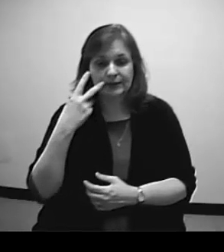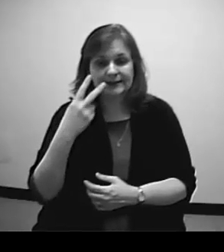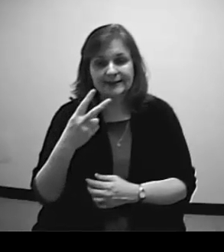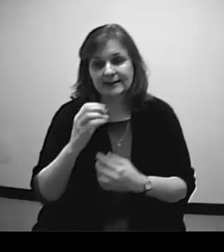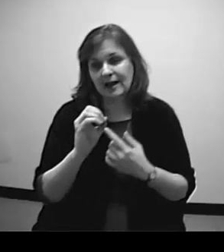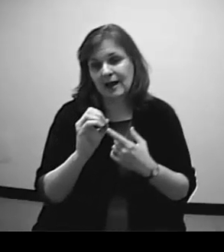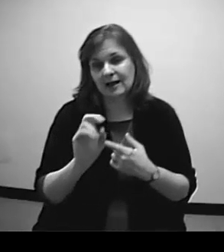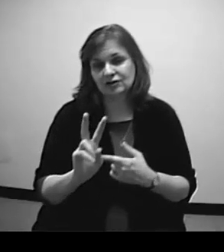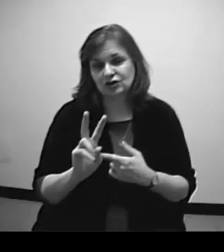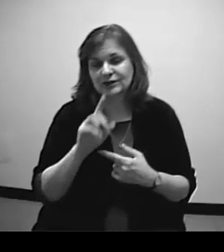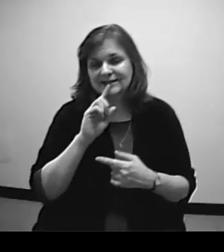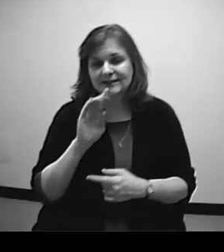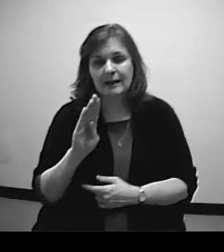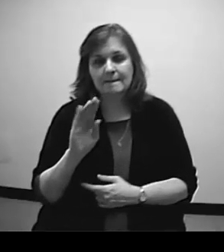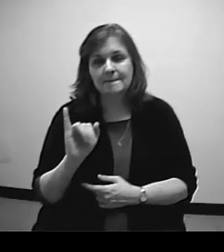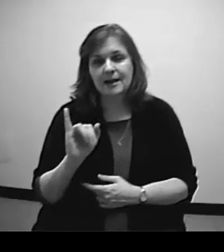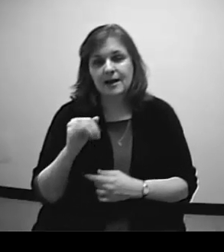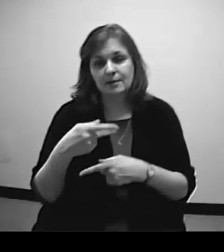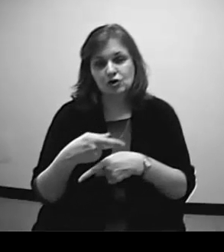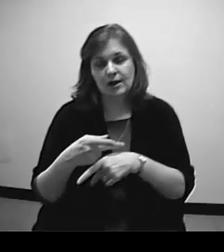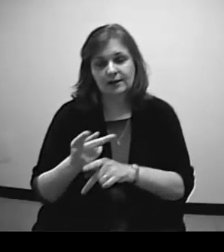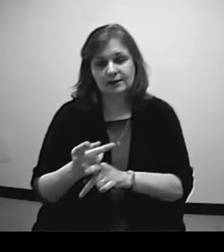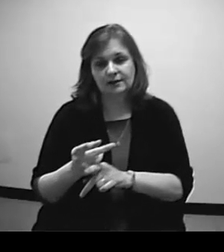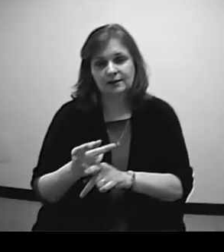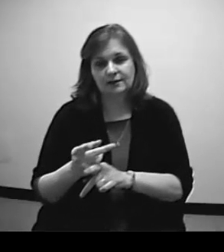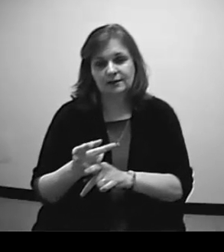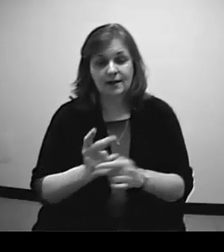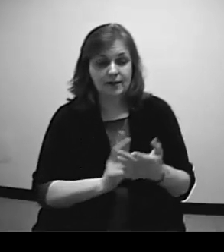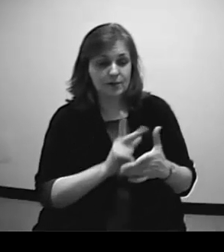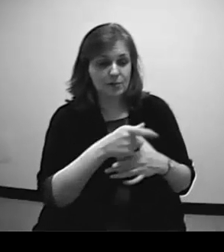in this case we say the oxygen is a byproduct